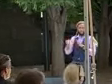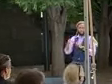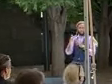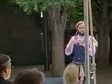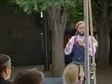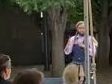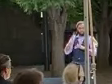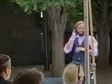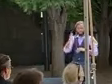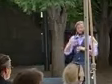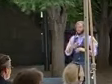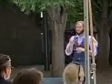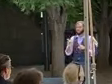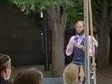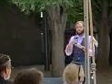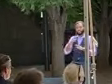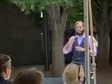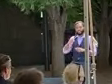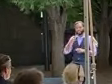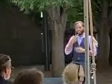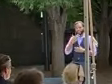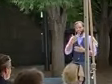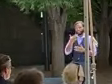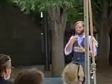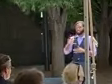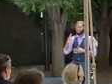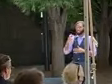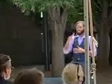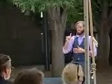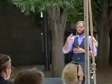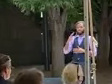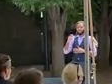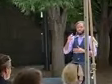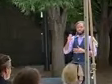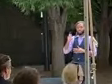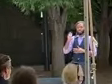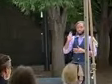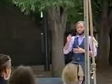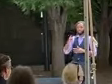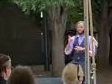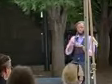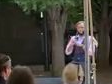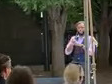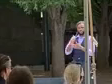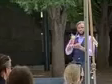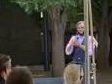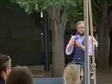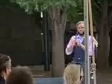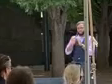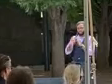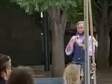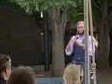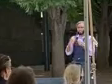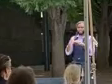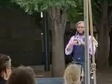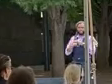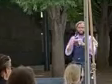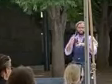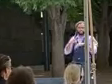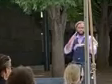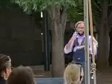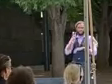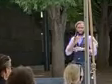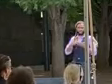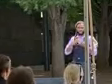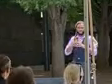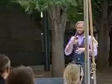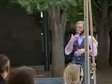A special thanks to Cheryl Henderson who is a mainstay in interpretation and making access available to our community. Thank you, Cheryl.